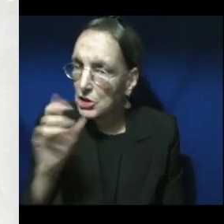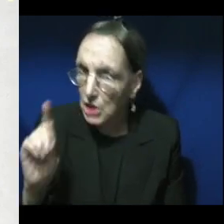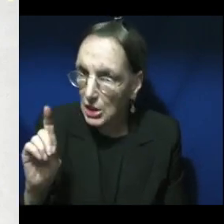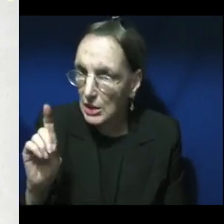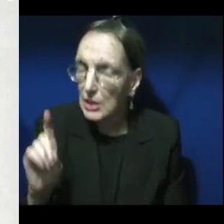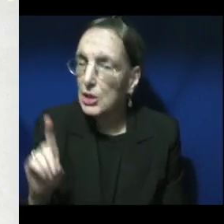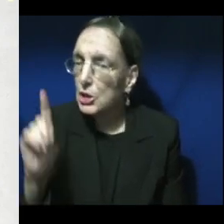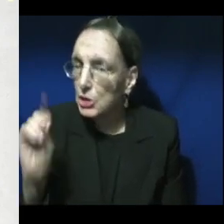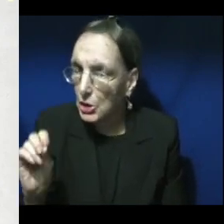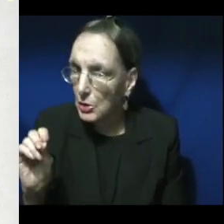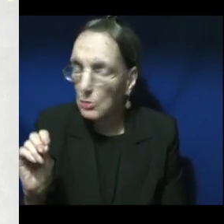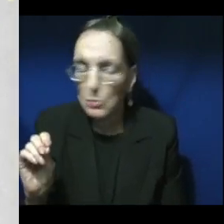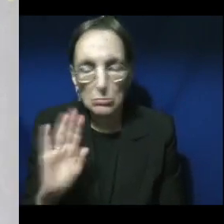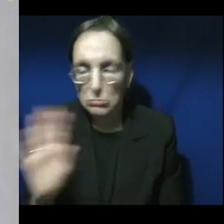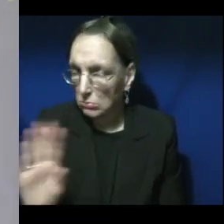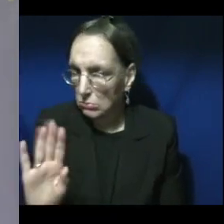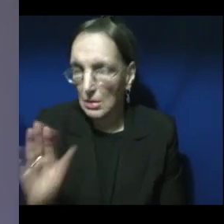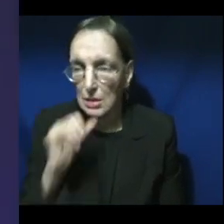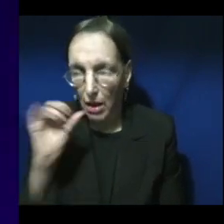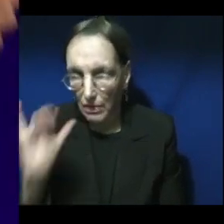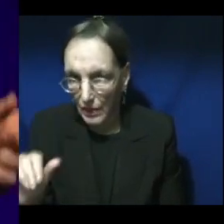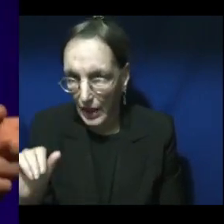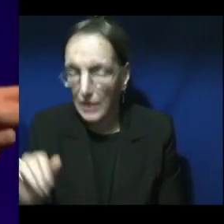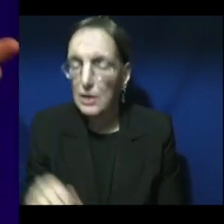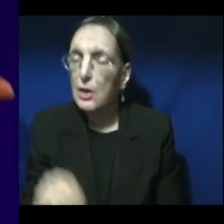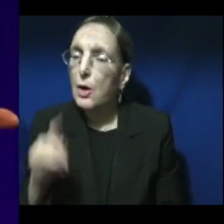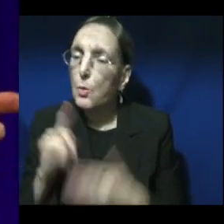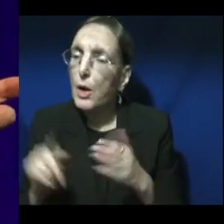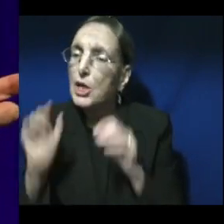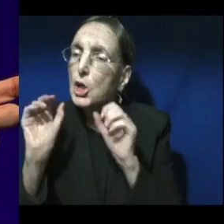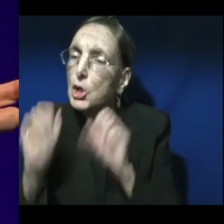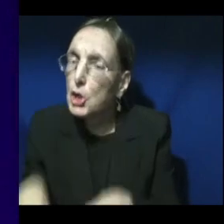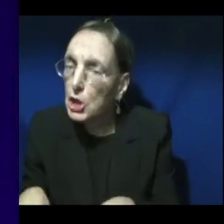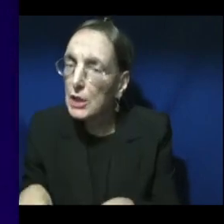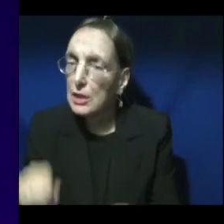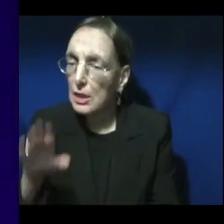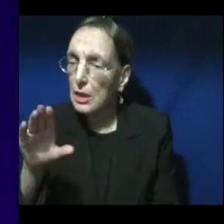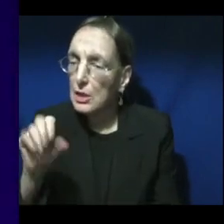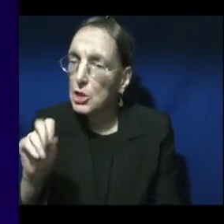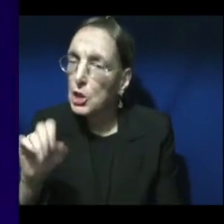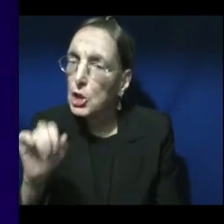subtly different approach. What could you do? Now, again, the difference between could and